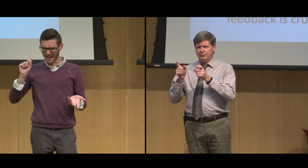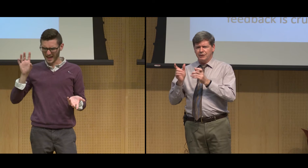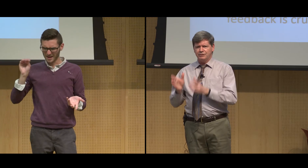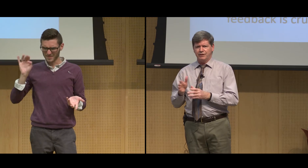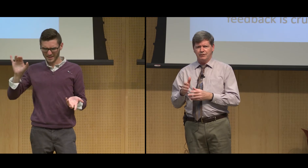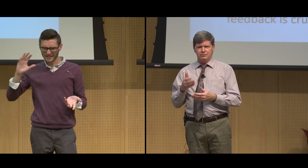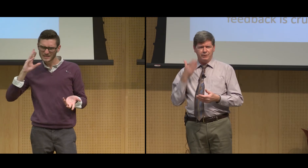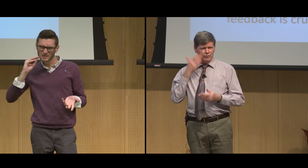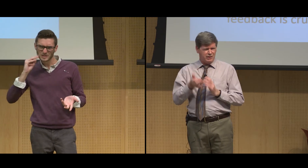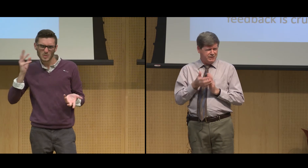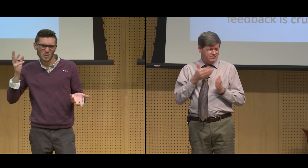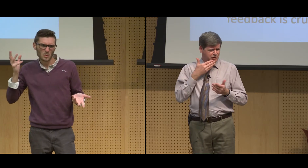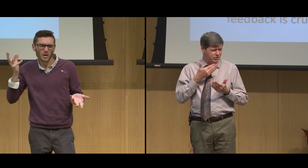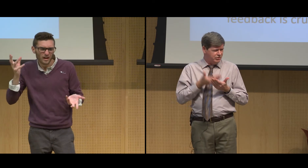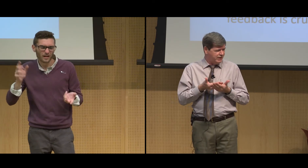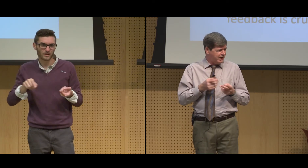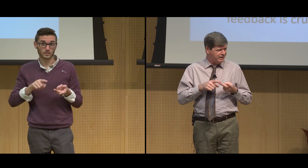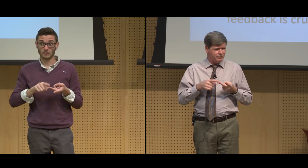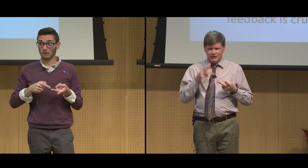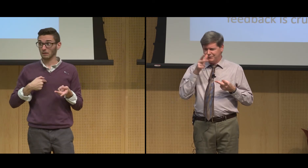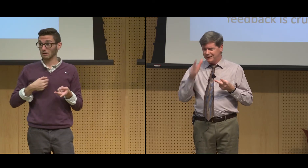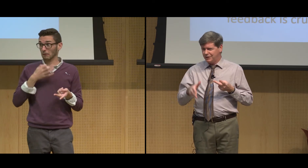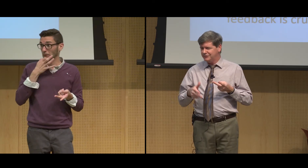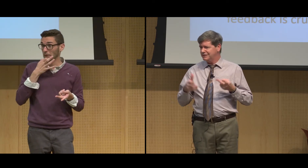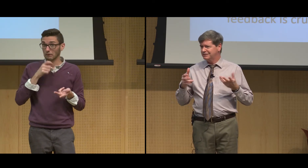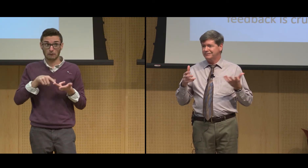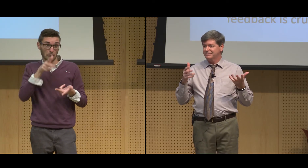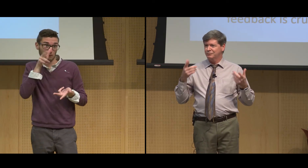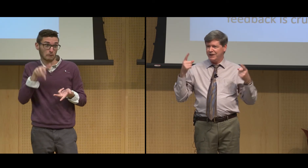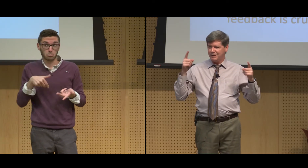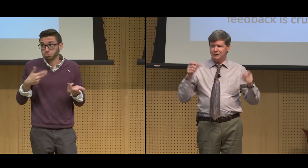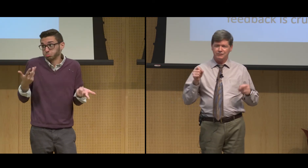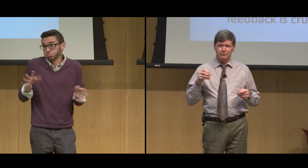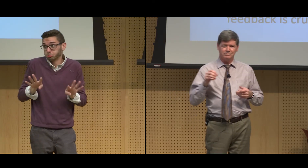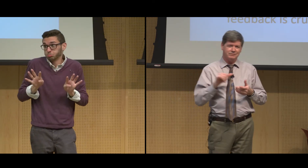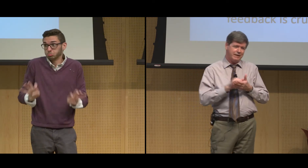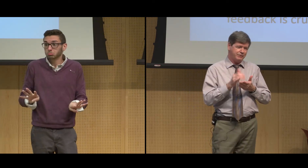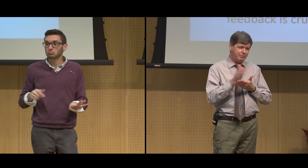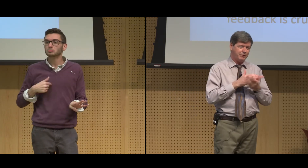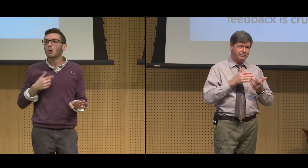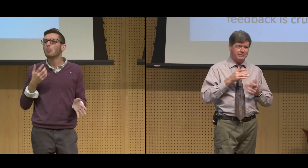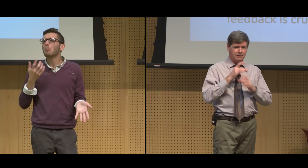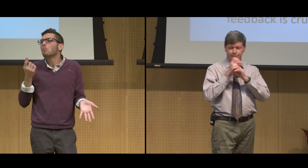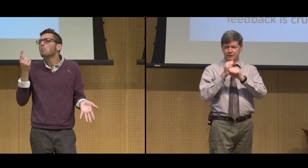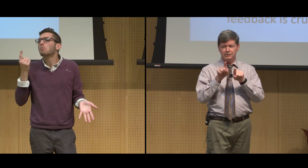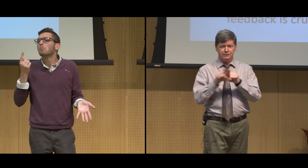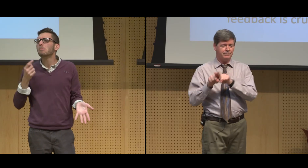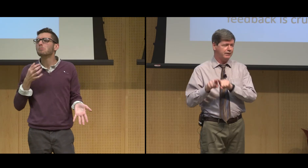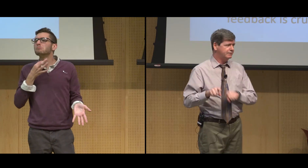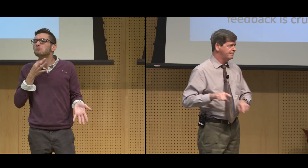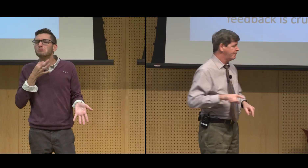"an administrator and will I be good at it, will I be lousy and what have you?" So that was part of the appeal, as well.